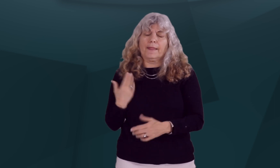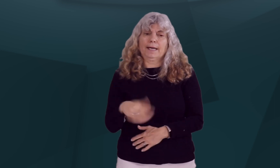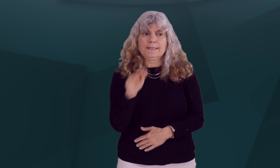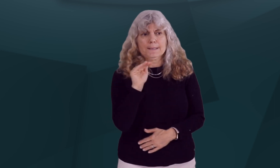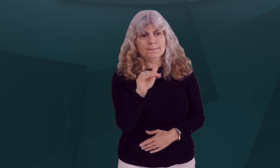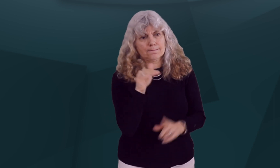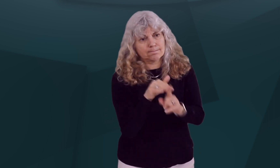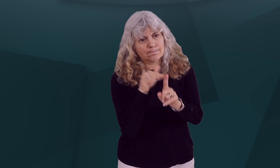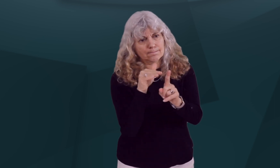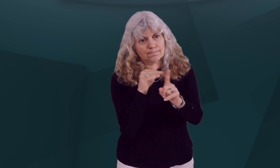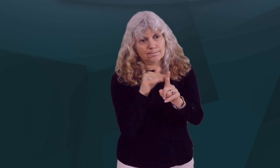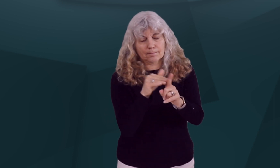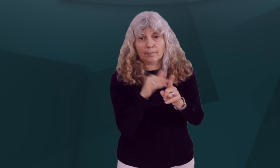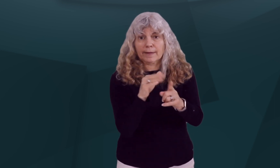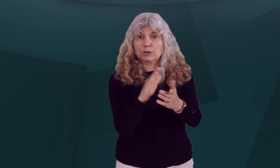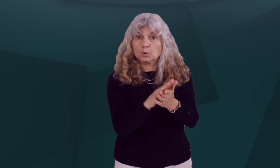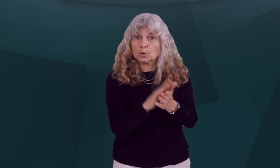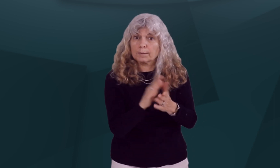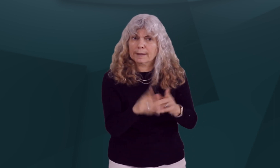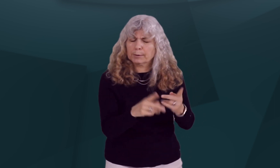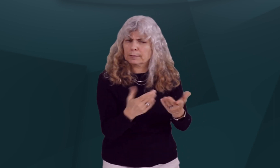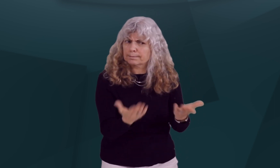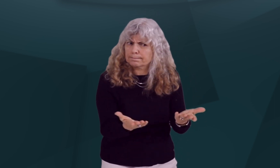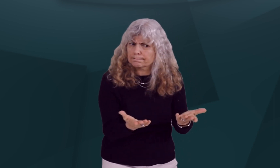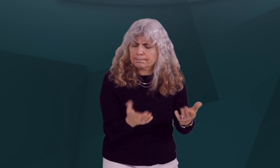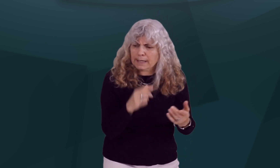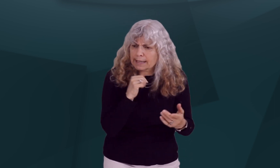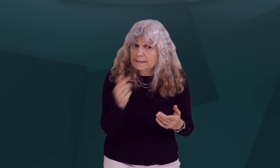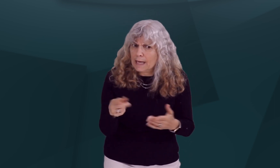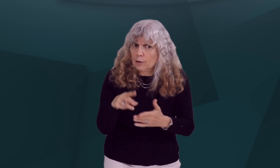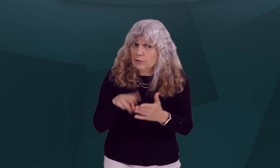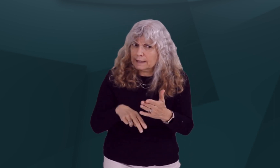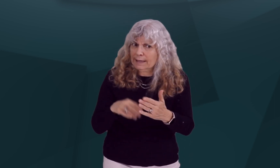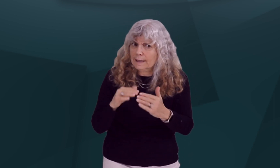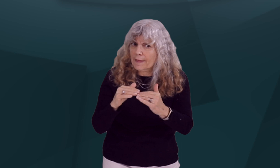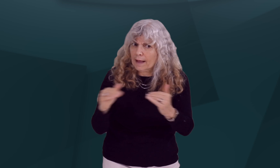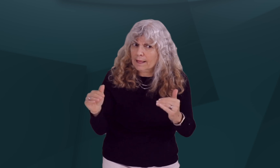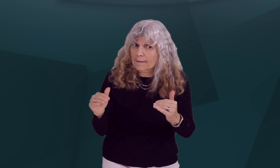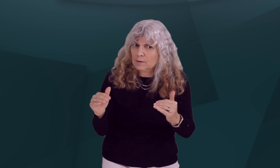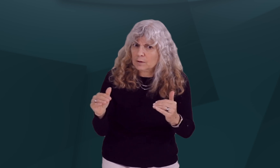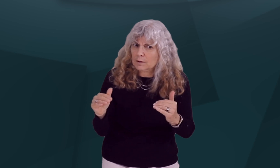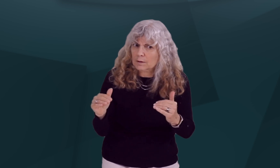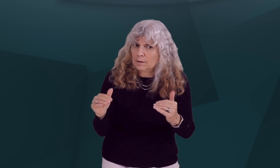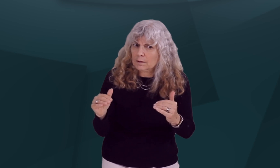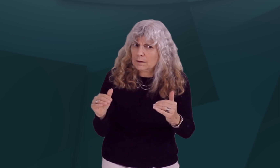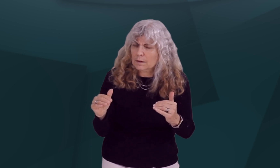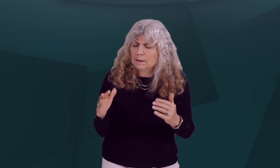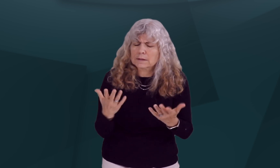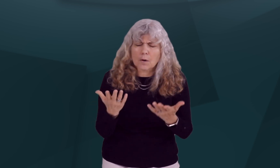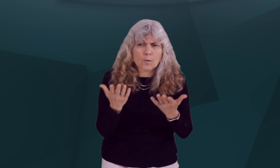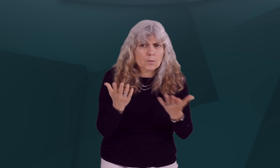Uh-oh! My child is behind! Then they can put pressure on the school. He's not reading at that level.